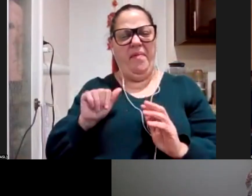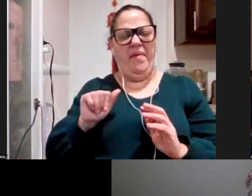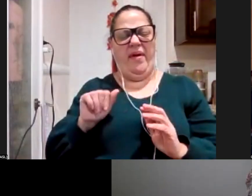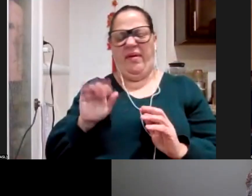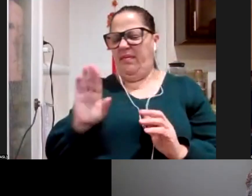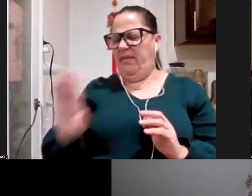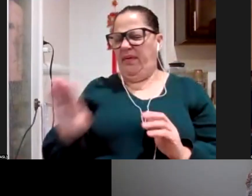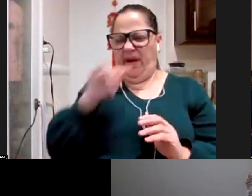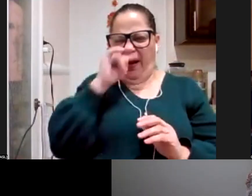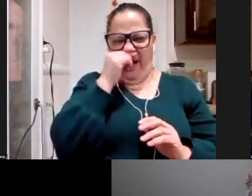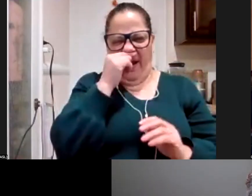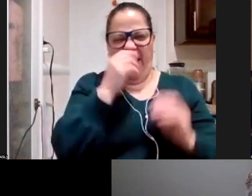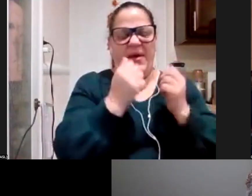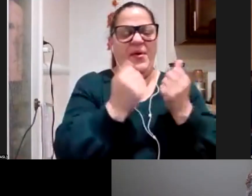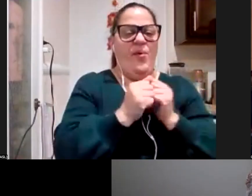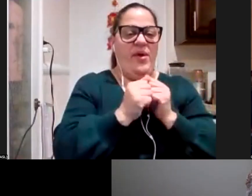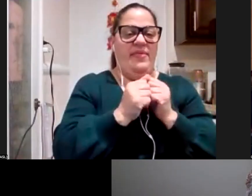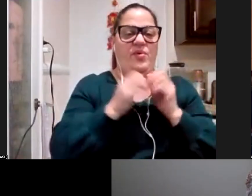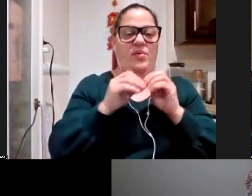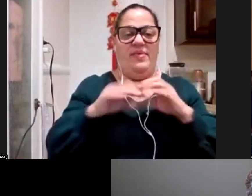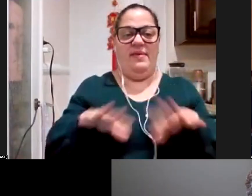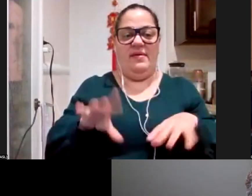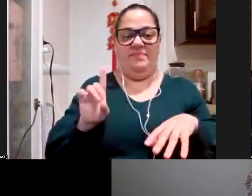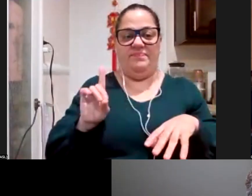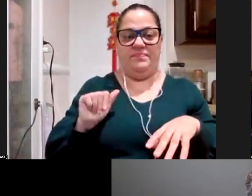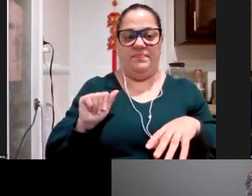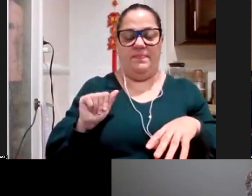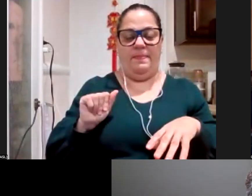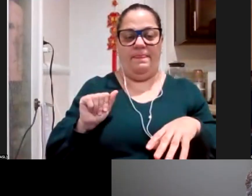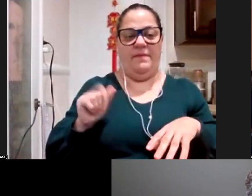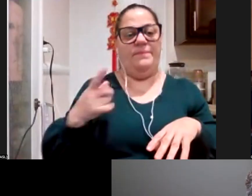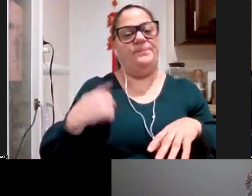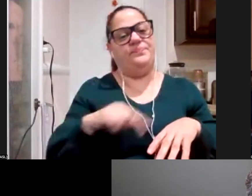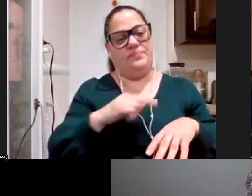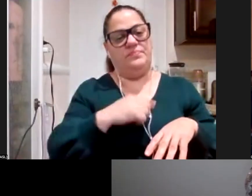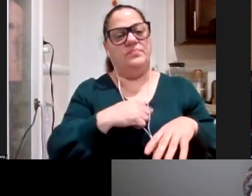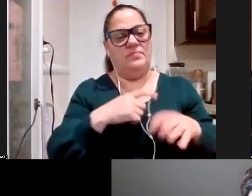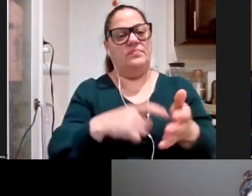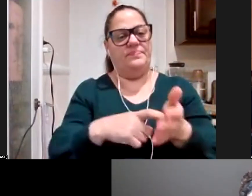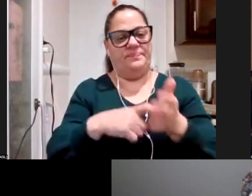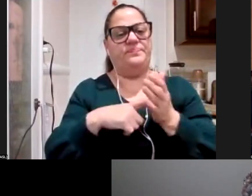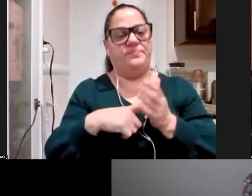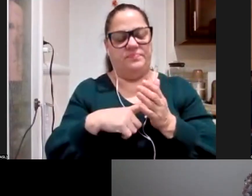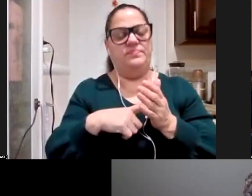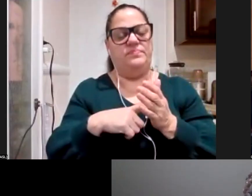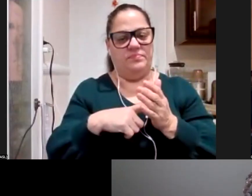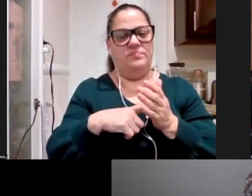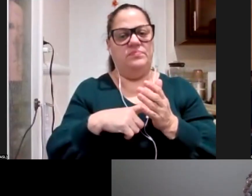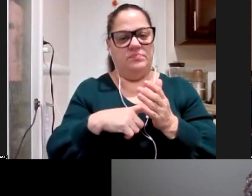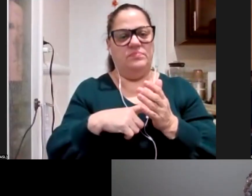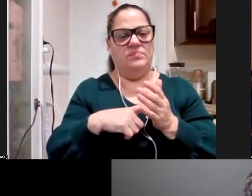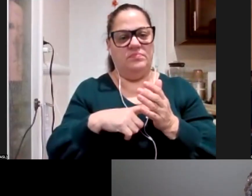kids both with and without disabilities. And we absolutely guarantee that the Viscardi kids and